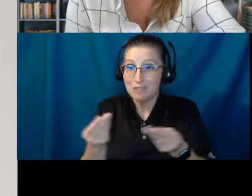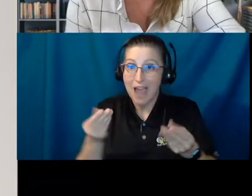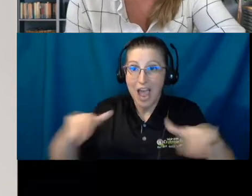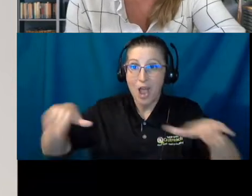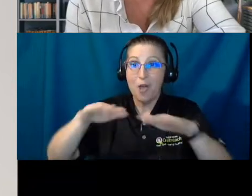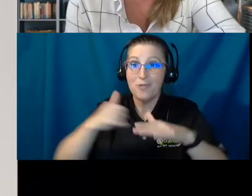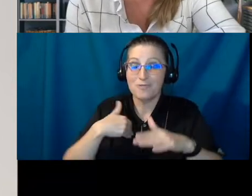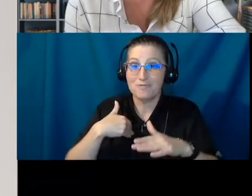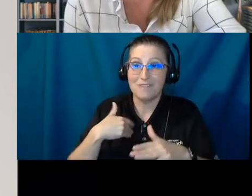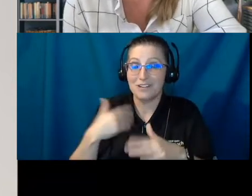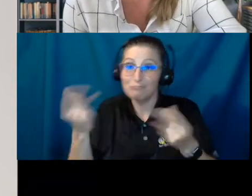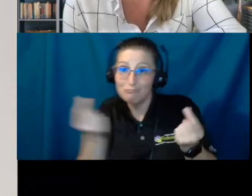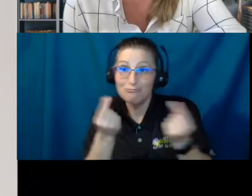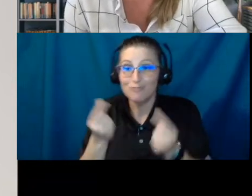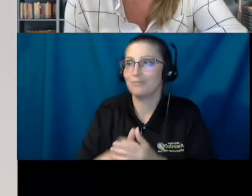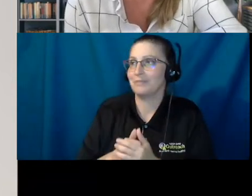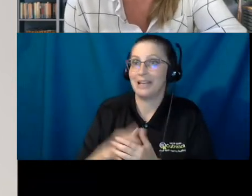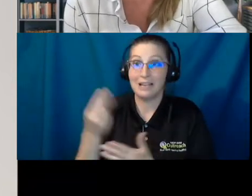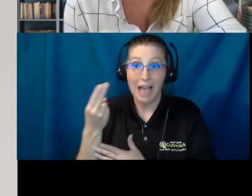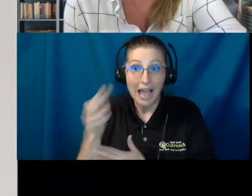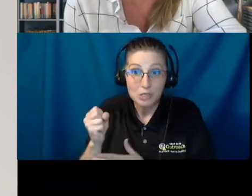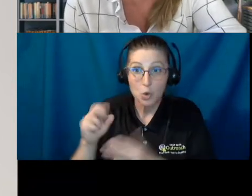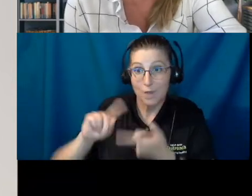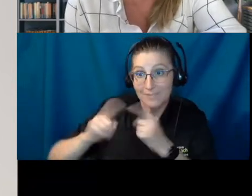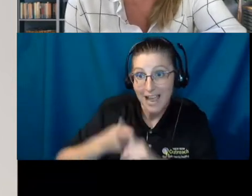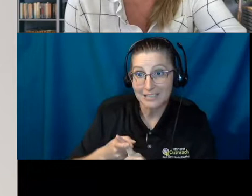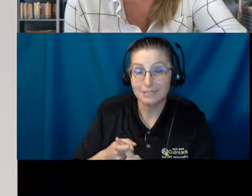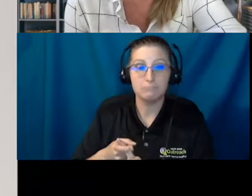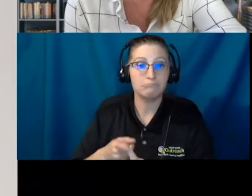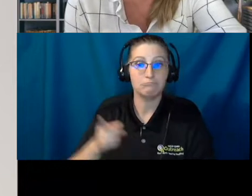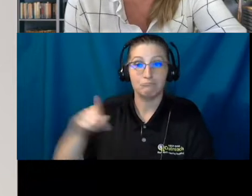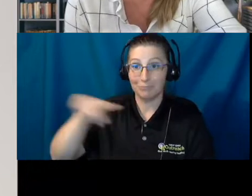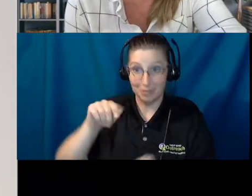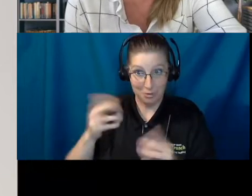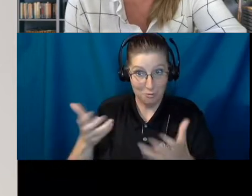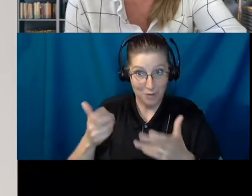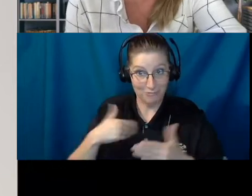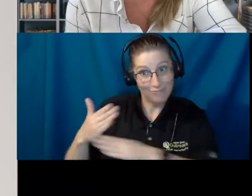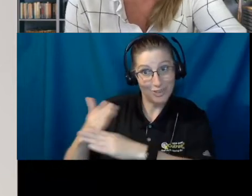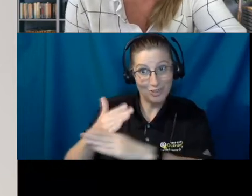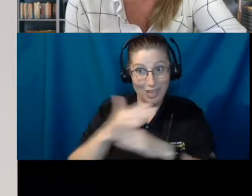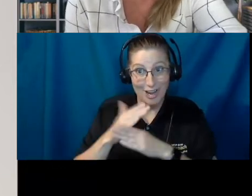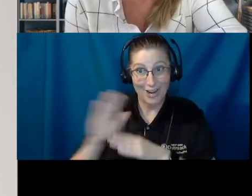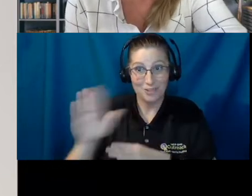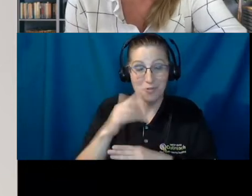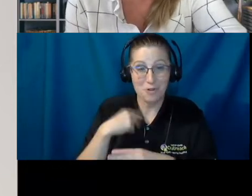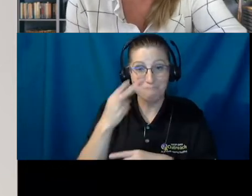with your friends. And if you would be willing to share your school memories in the chat